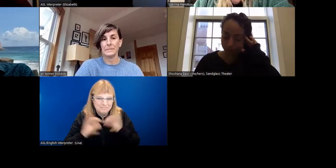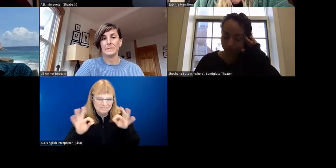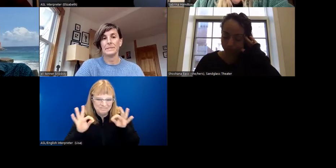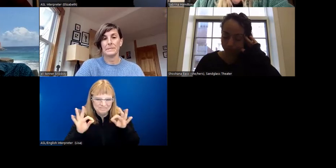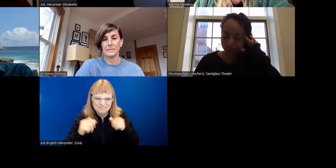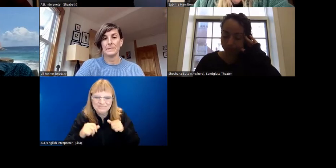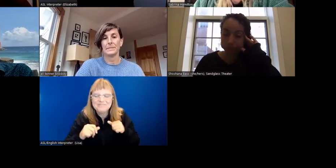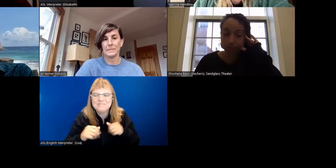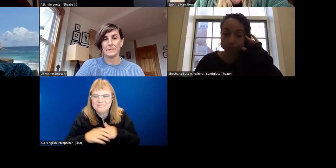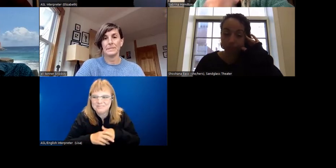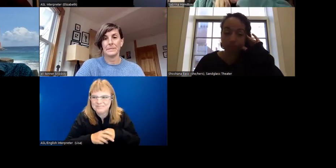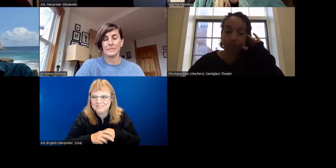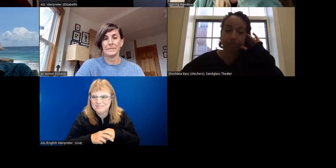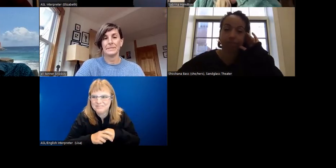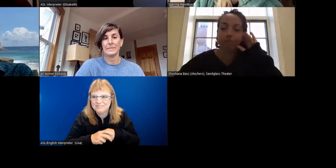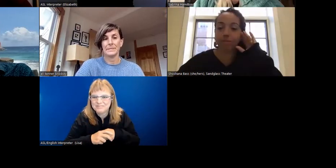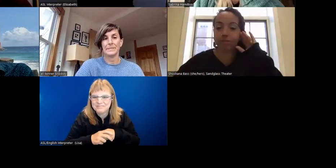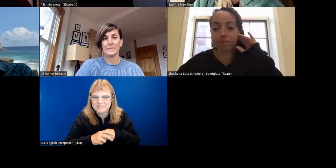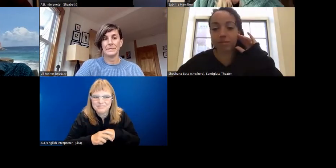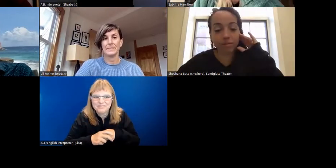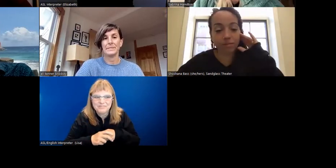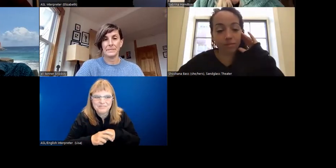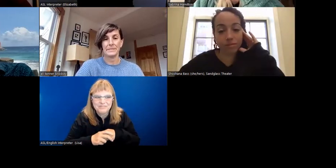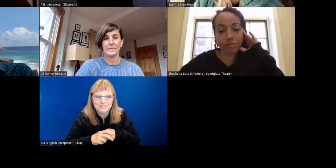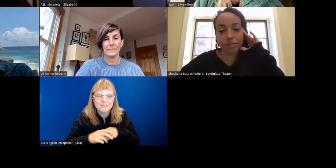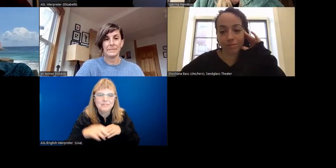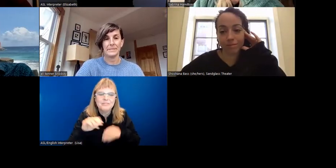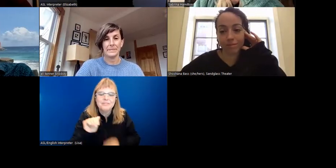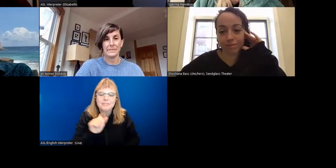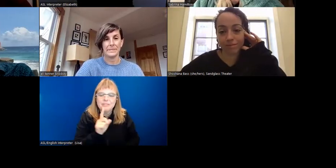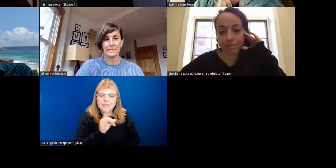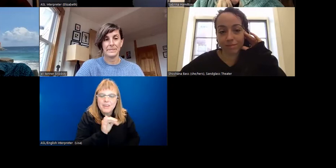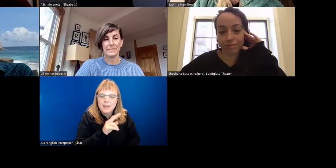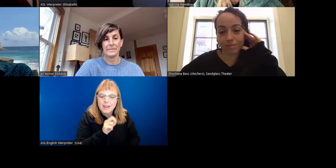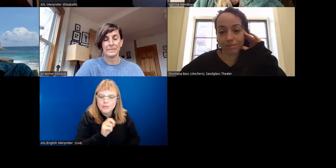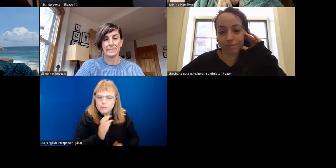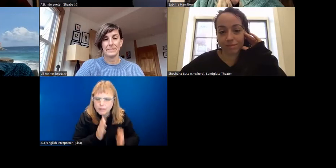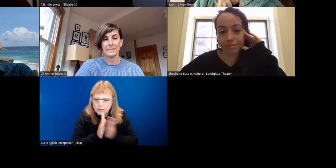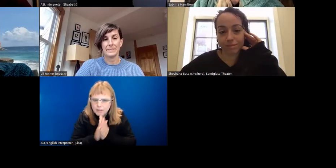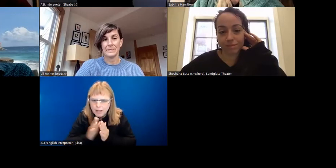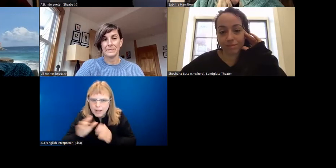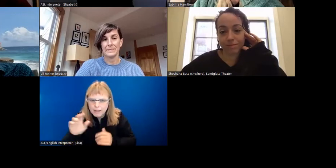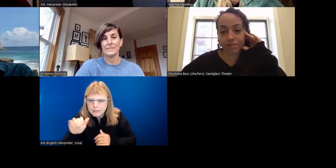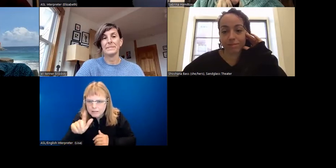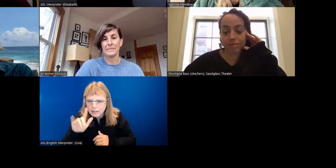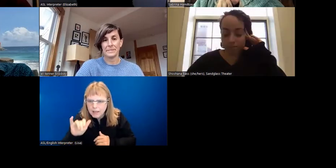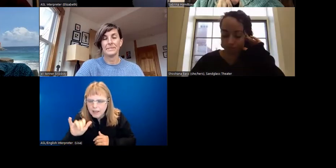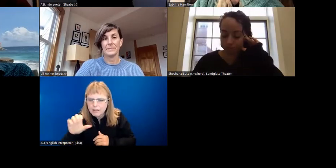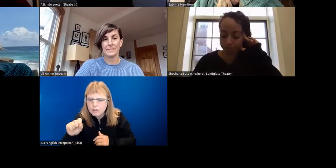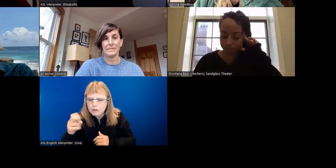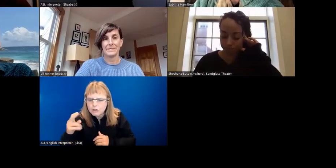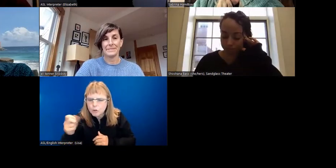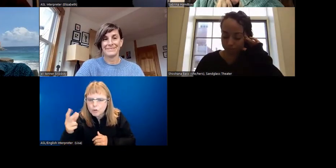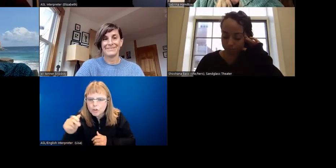Great, thank you. And Ali and Shoshana, so you both play dual roles as presenting artists,